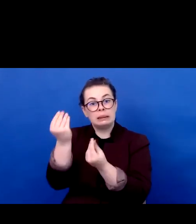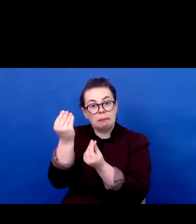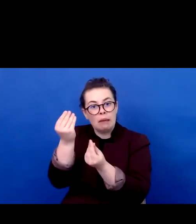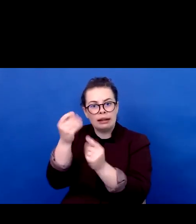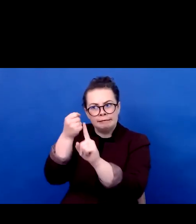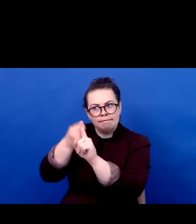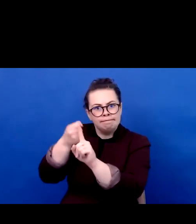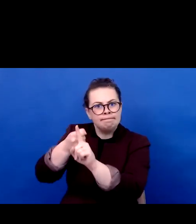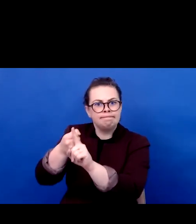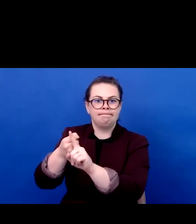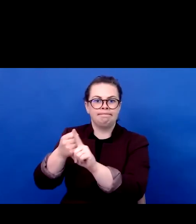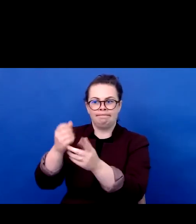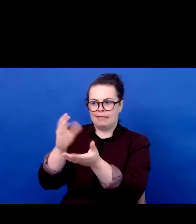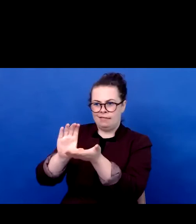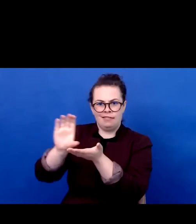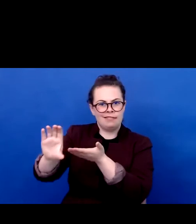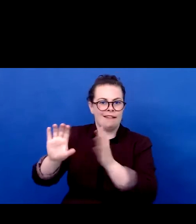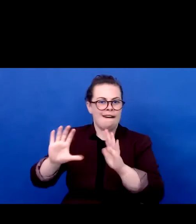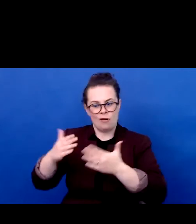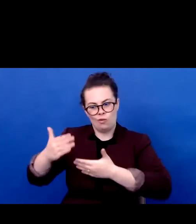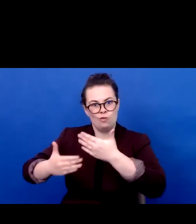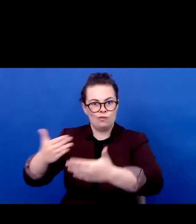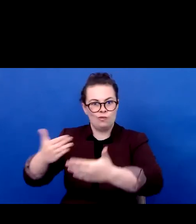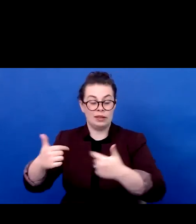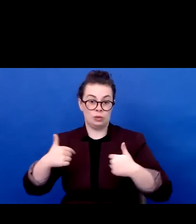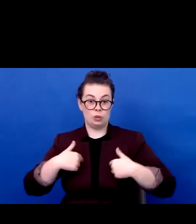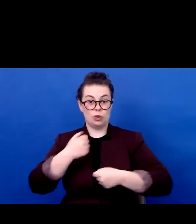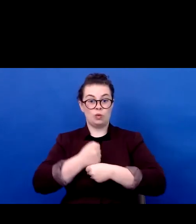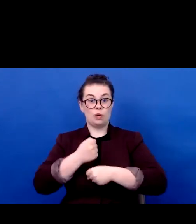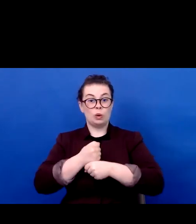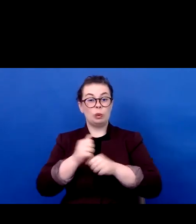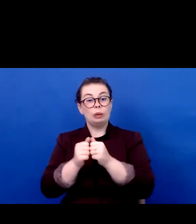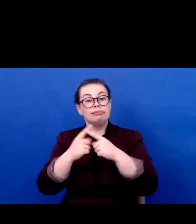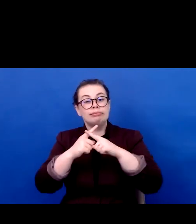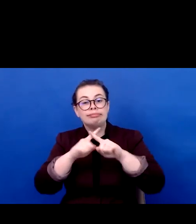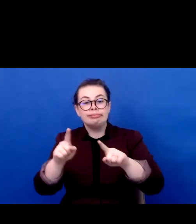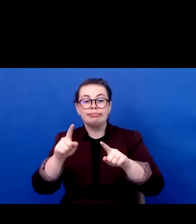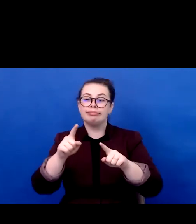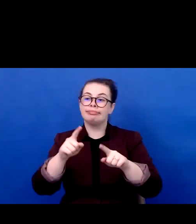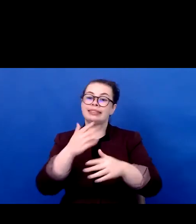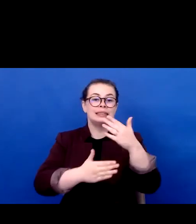working along with the organization of personal disability at the local level and national level